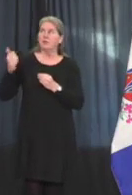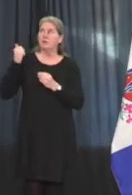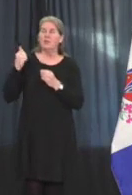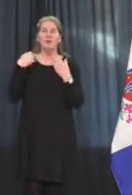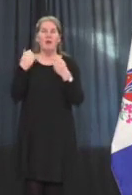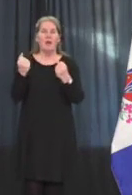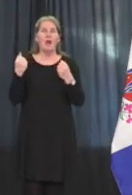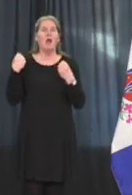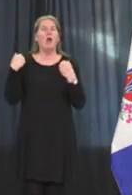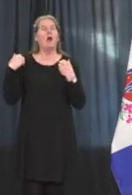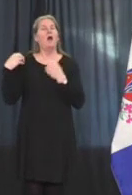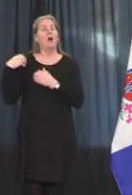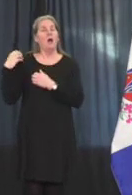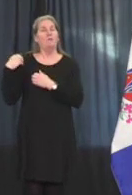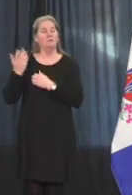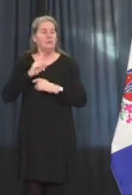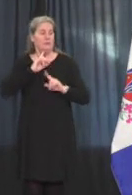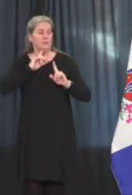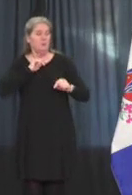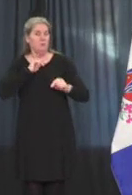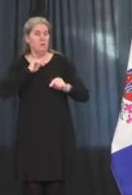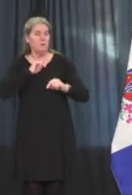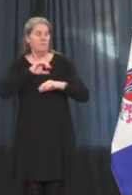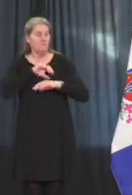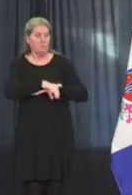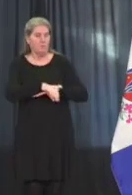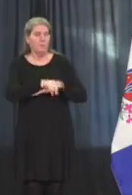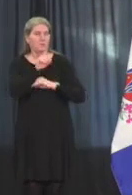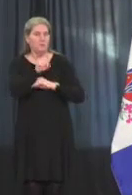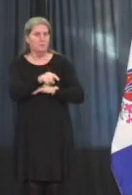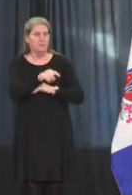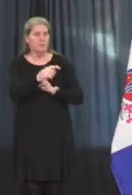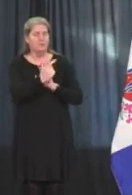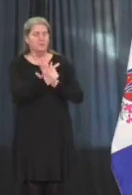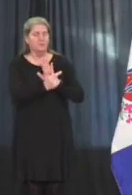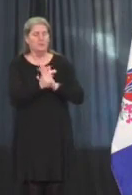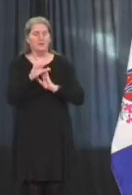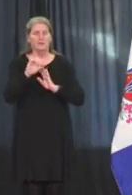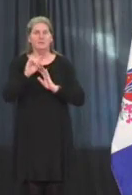CHIEF MEDICAL OFFICER OF HEALTH'S ORDERS ENFORCEABLE UNDER THE CIVIL EMERGENCY